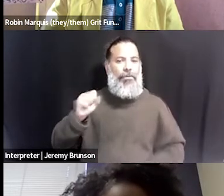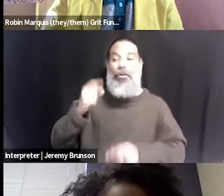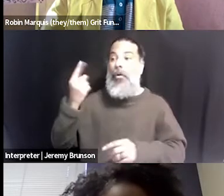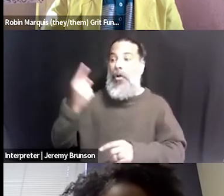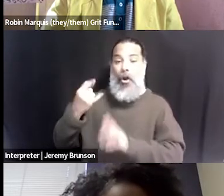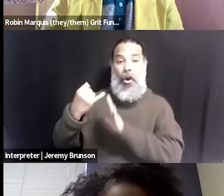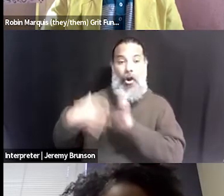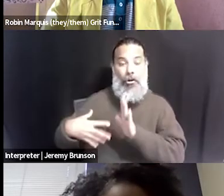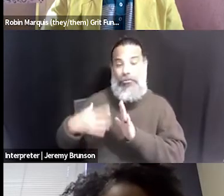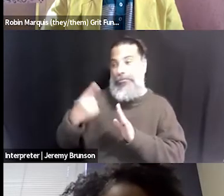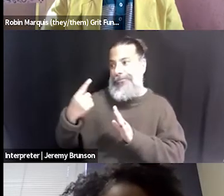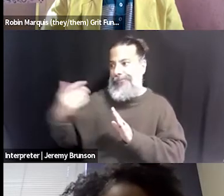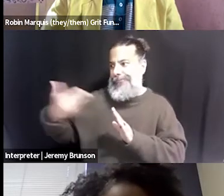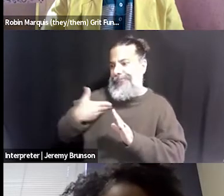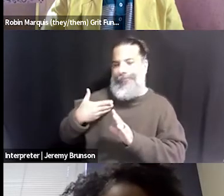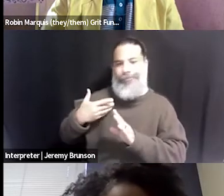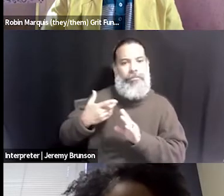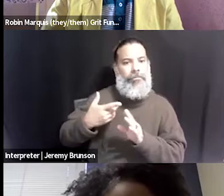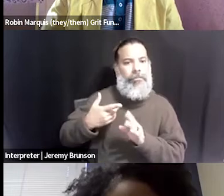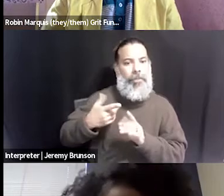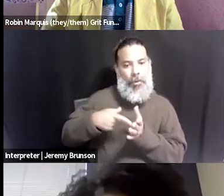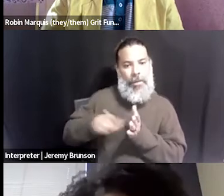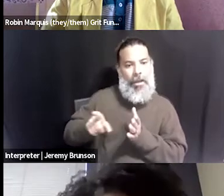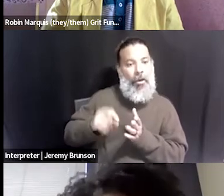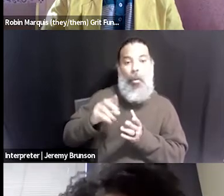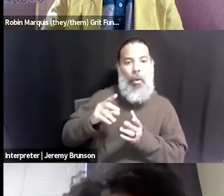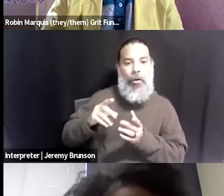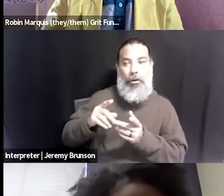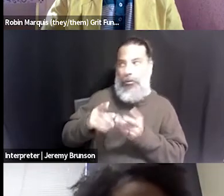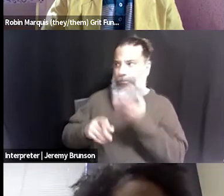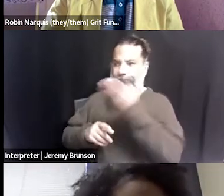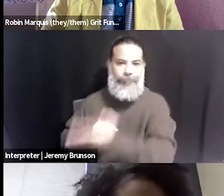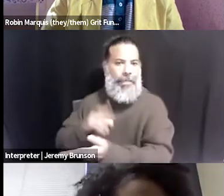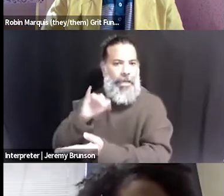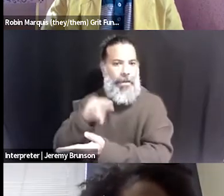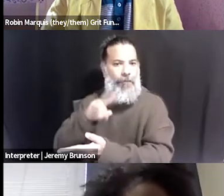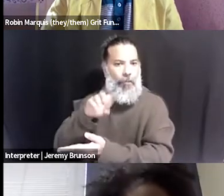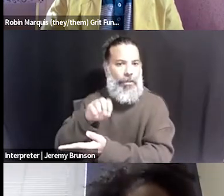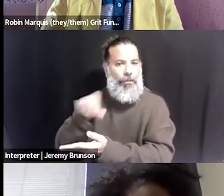invoicing you for something you're paying for or you're creating an invoice for something,